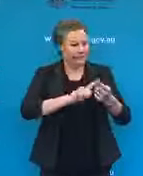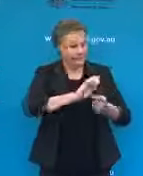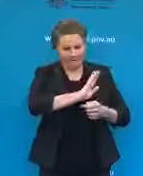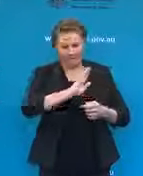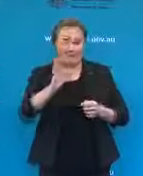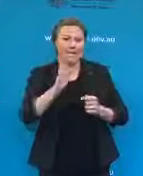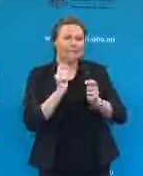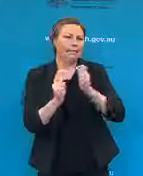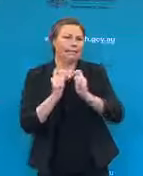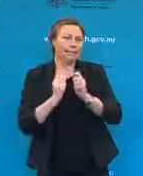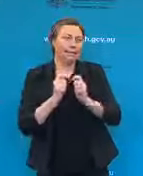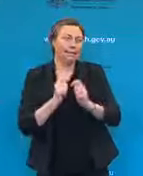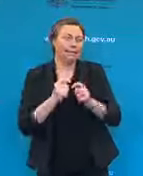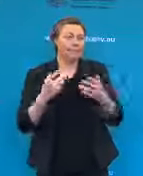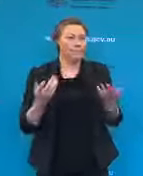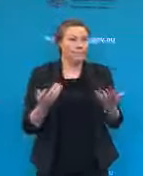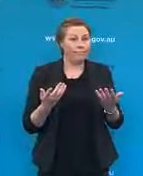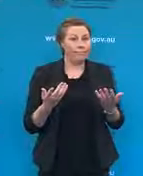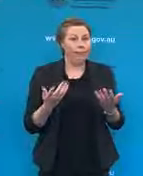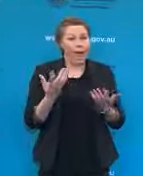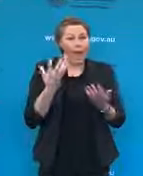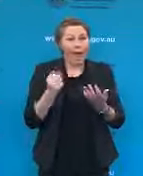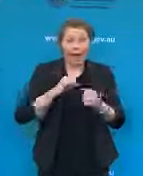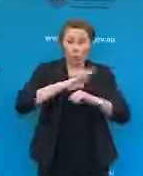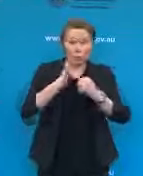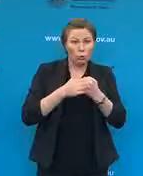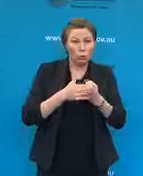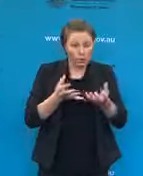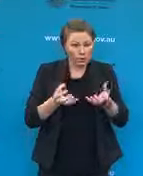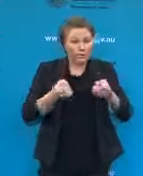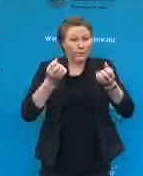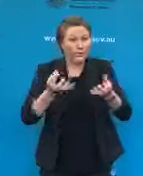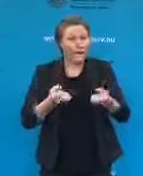new cases, we have had no more deaths, we're still us upon our same death